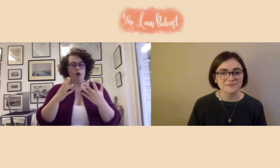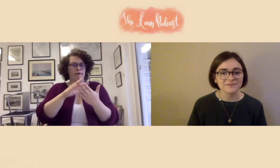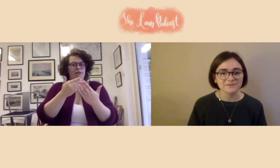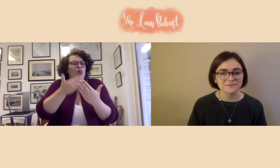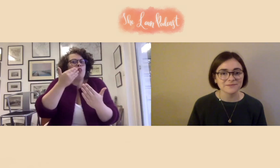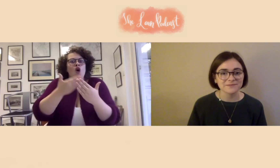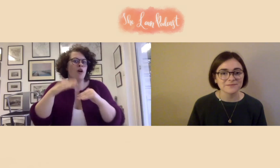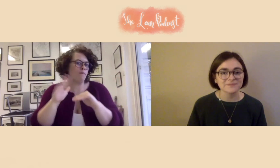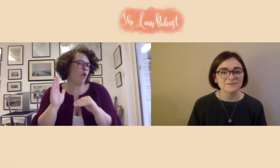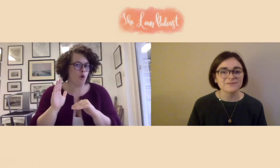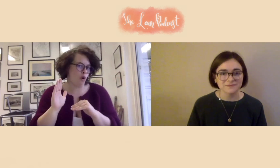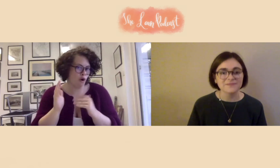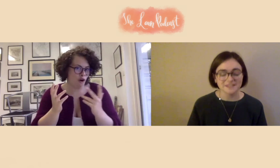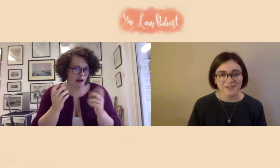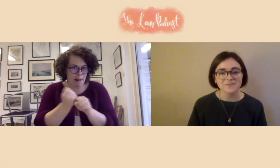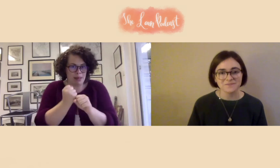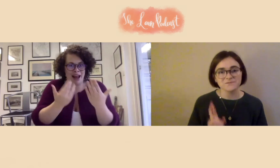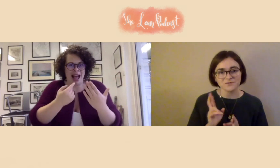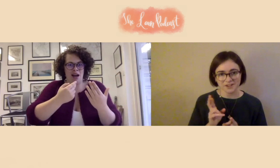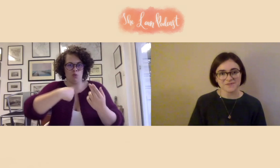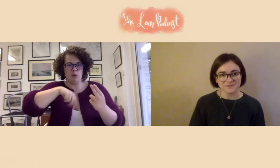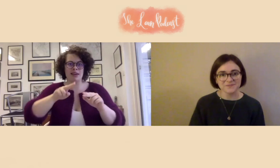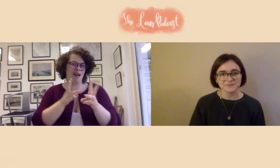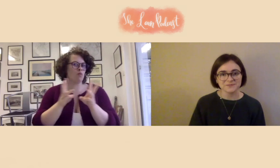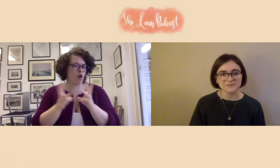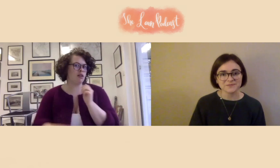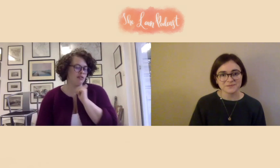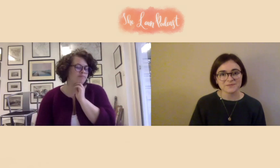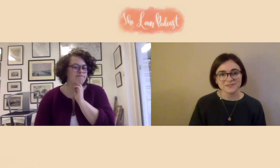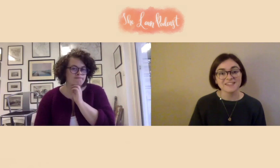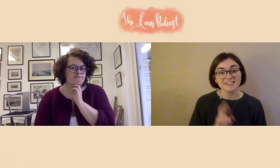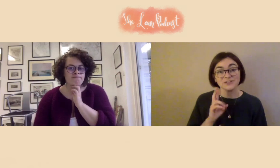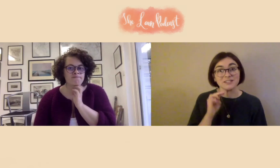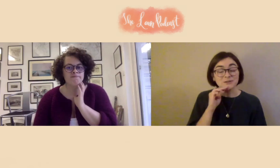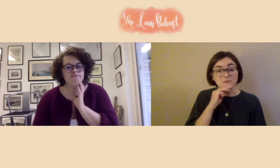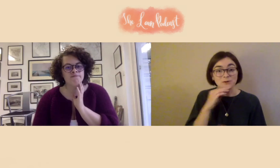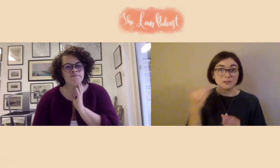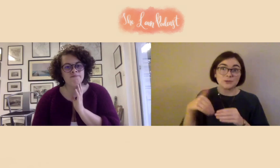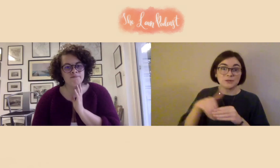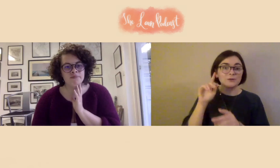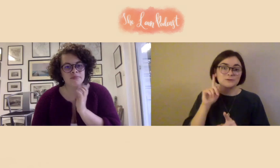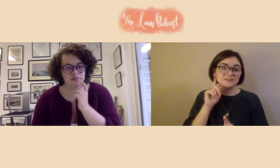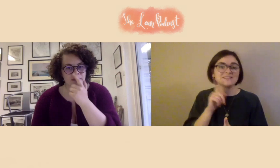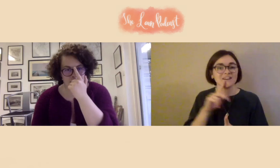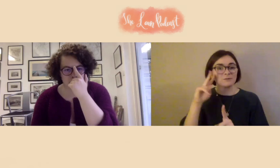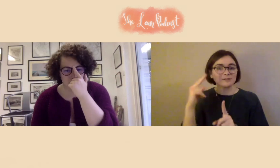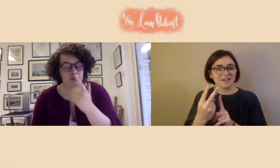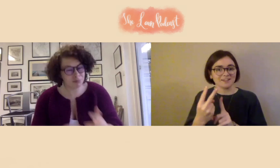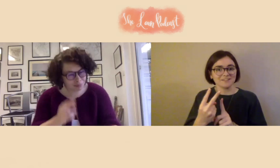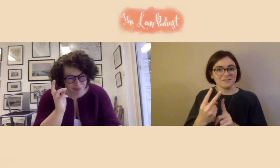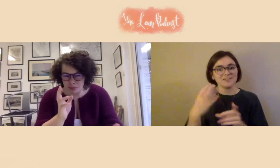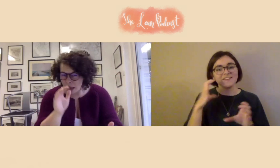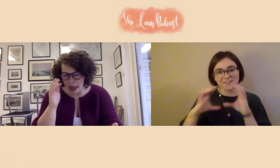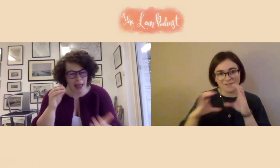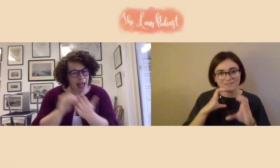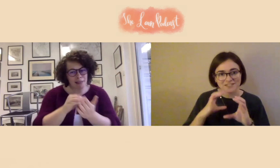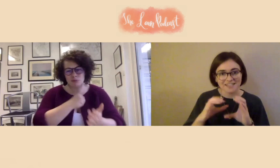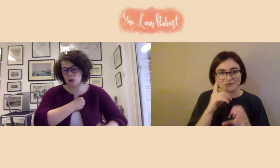I'm sure there's more we could be doing to make that a better experience for everyone. Yeah, and it's so important to include the deaf perspective in the conversation,